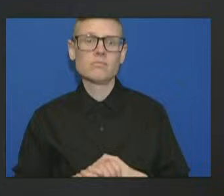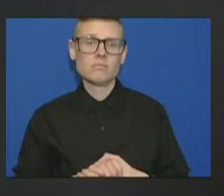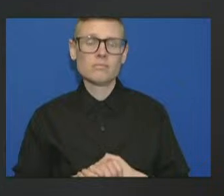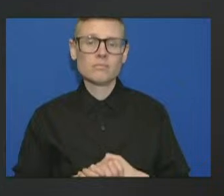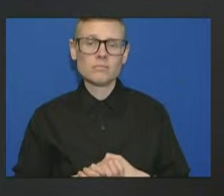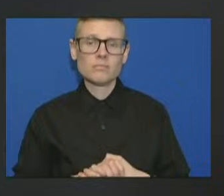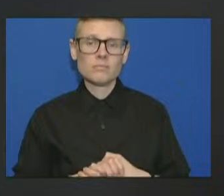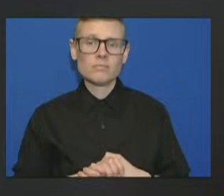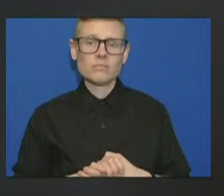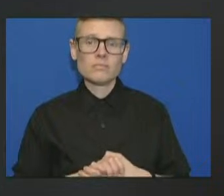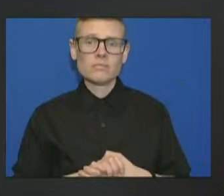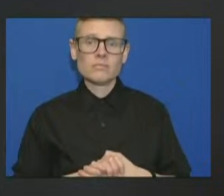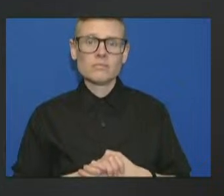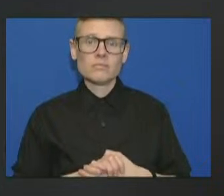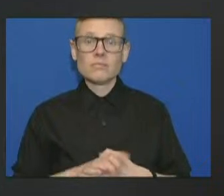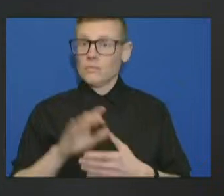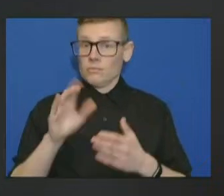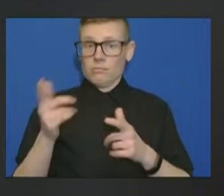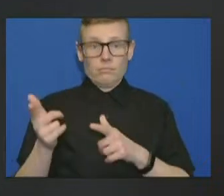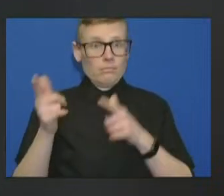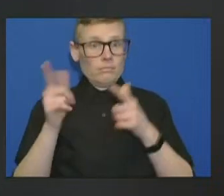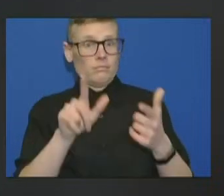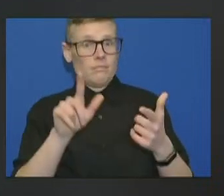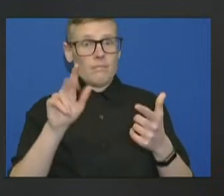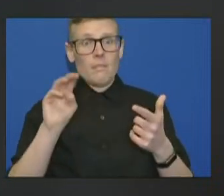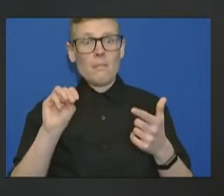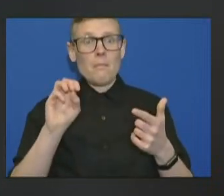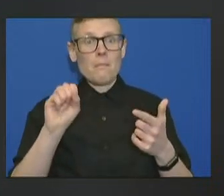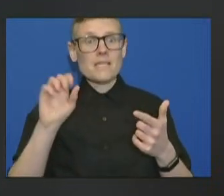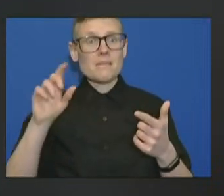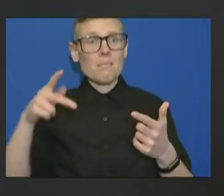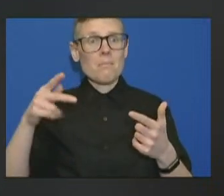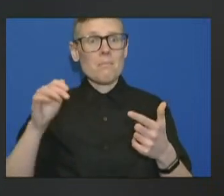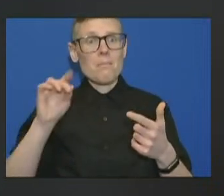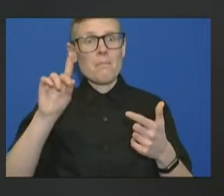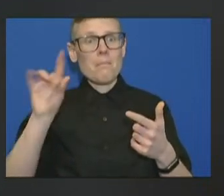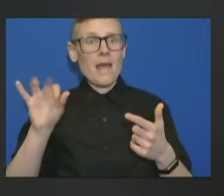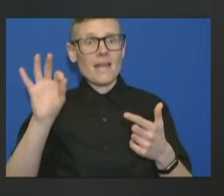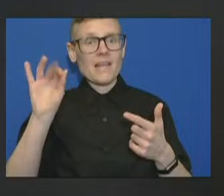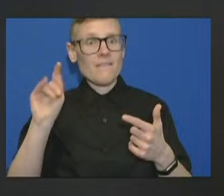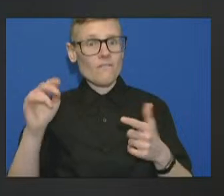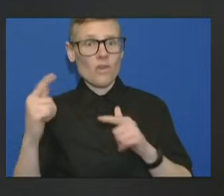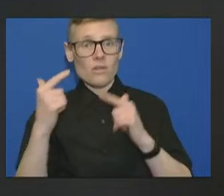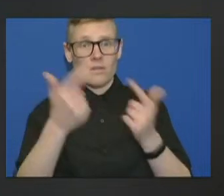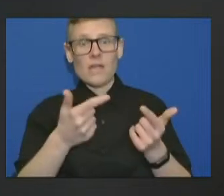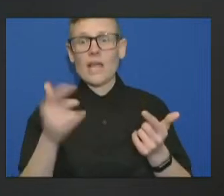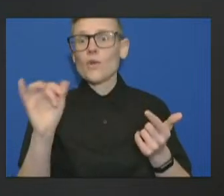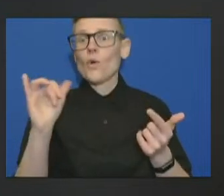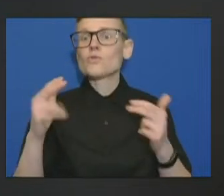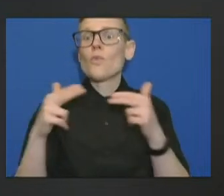questions, because I'm sure you have them. With that, miss